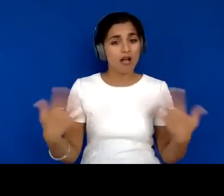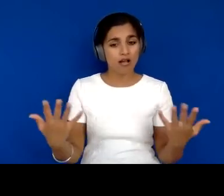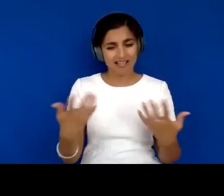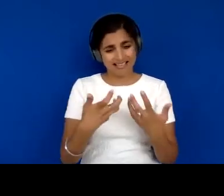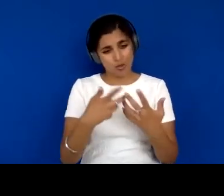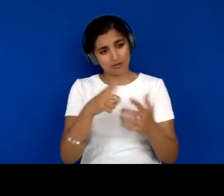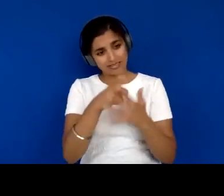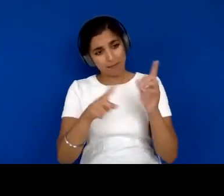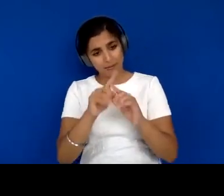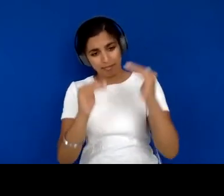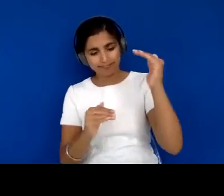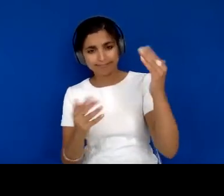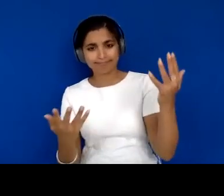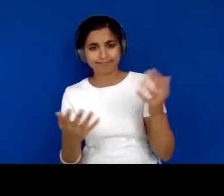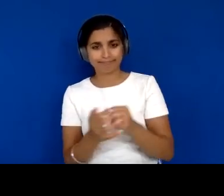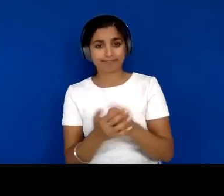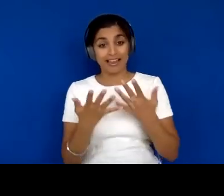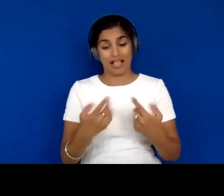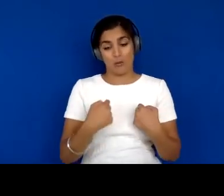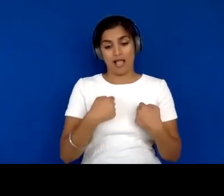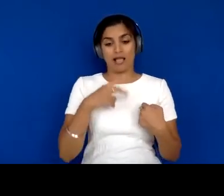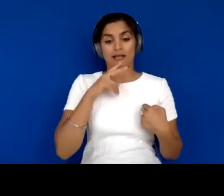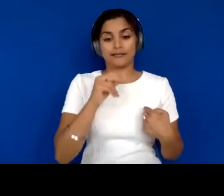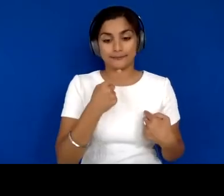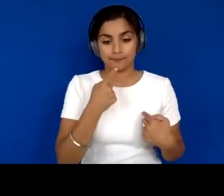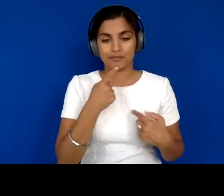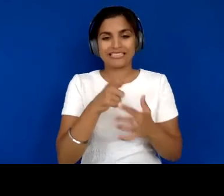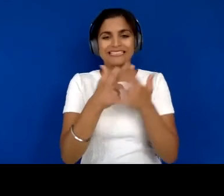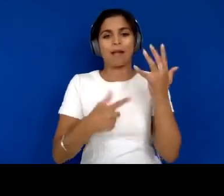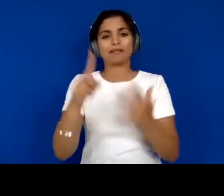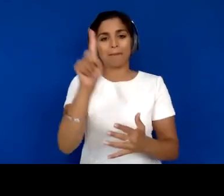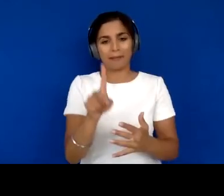have said disabled people I would like to point out that the debates are around